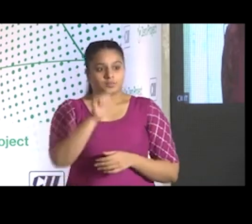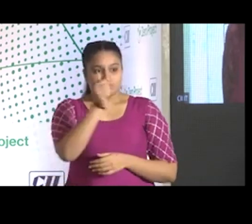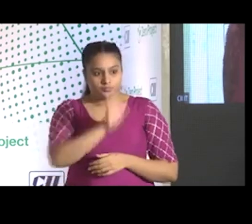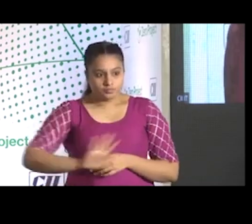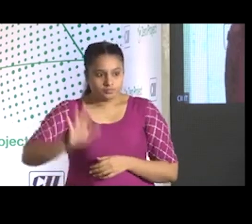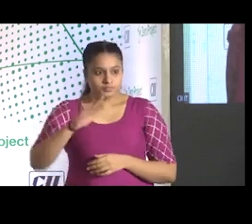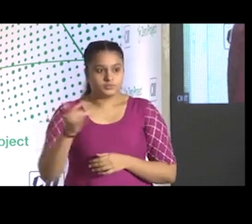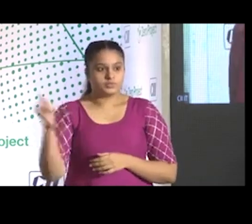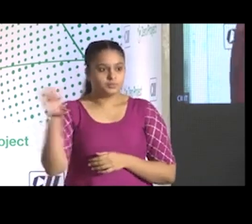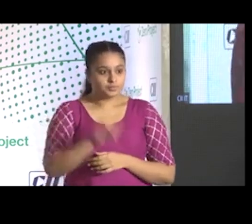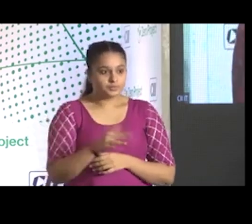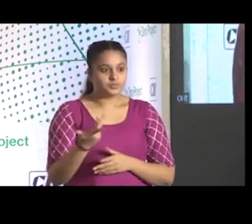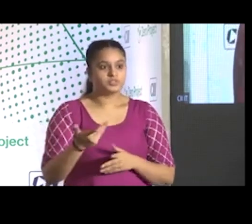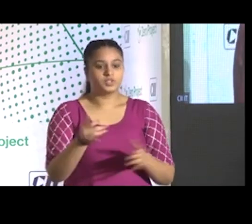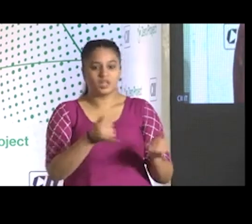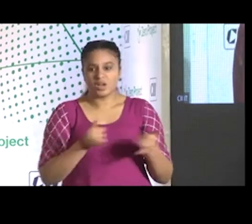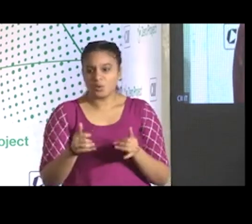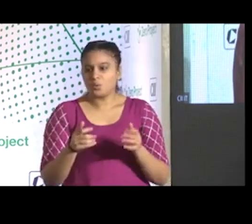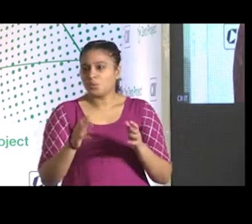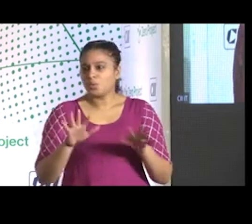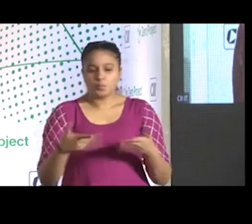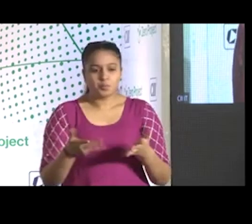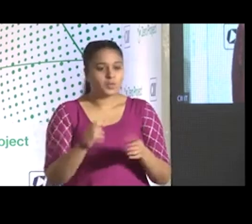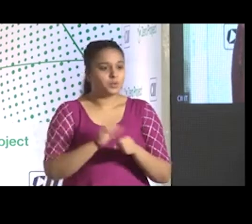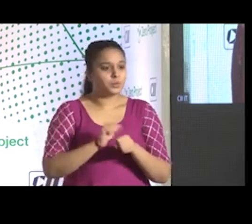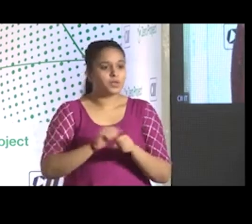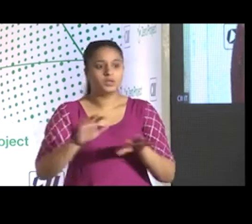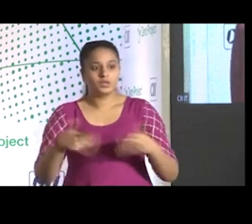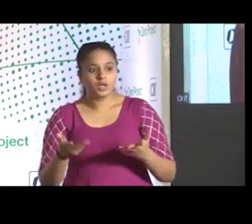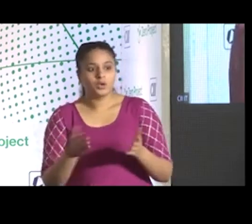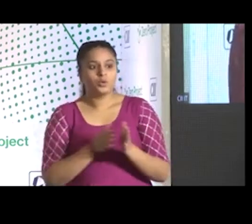and how to build and how to scale up solutions.